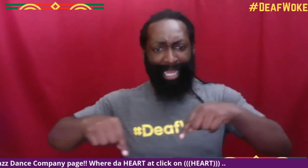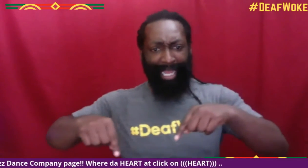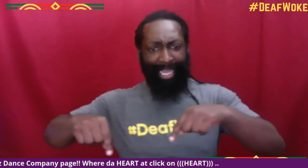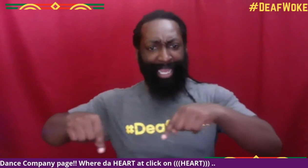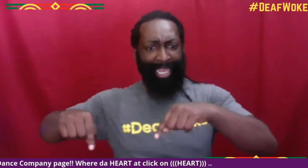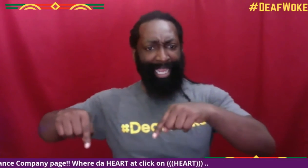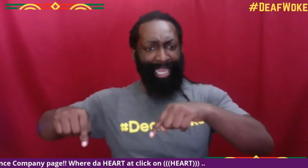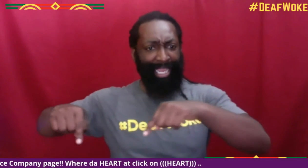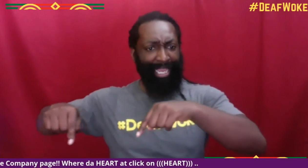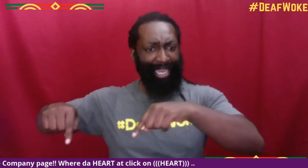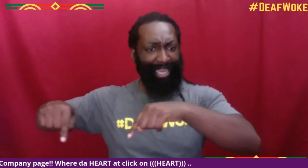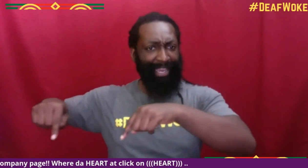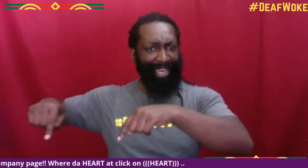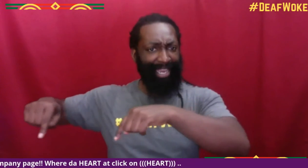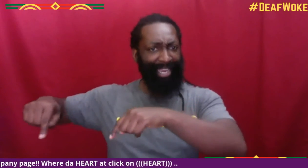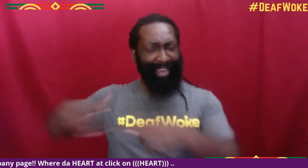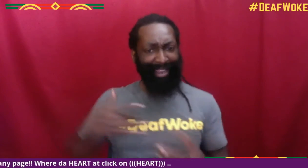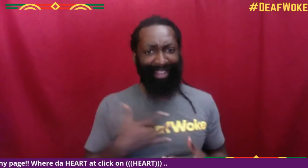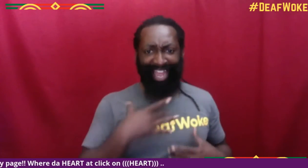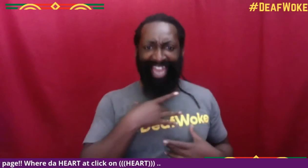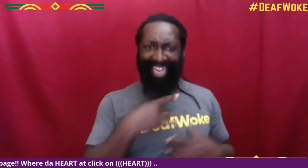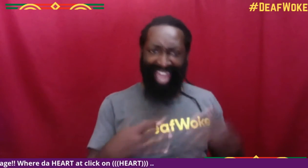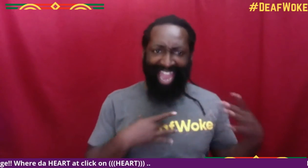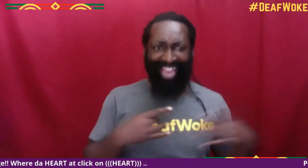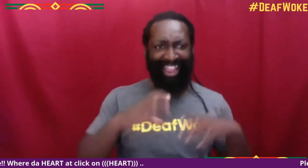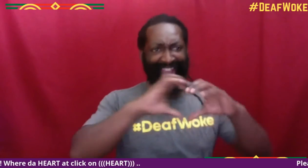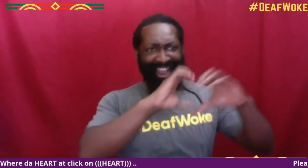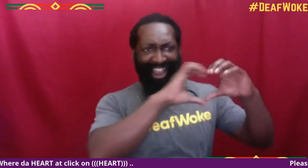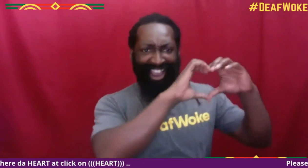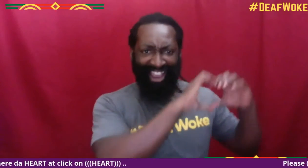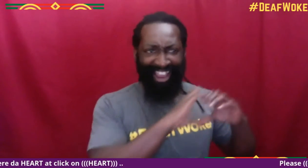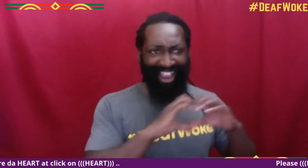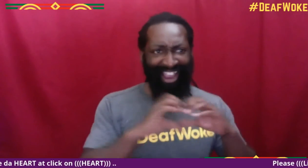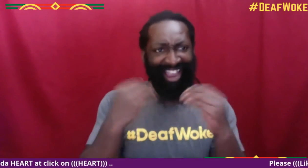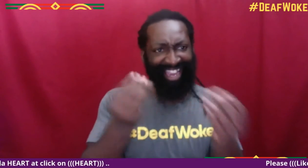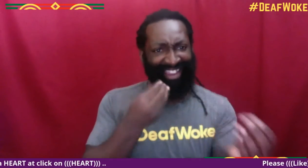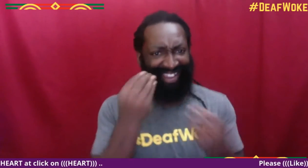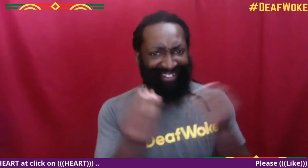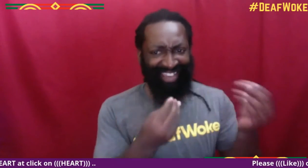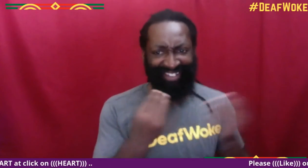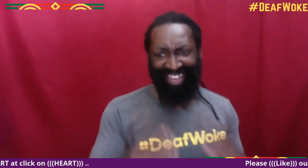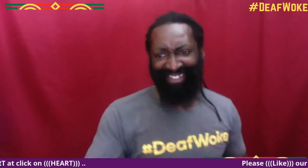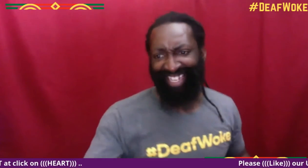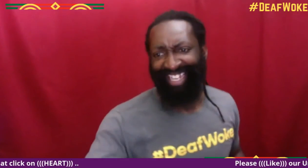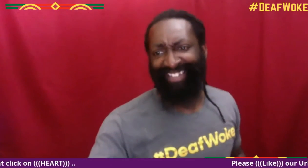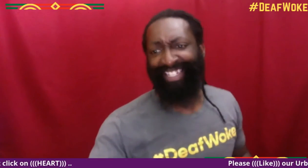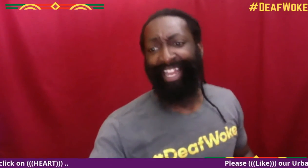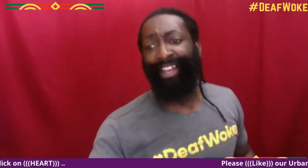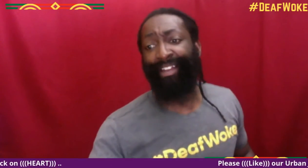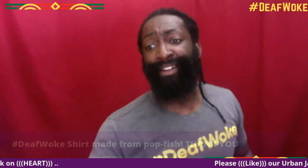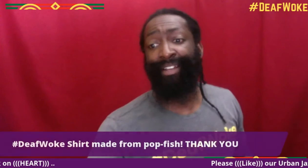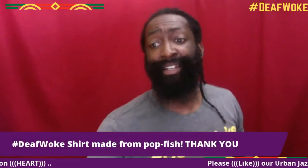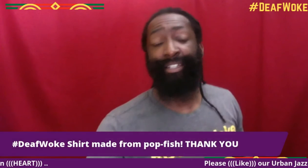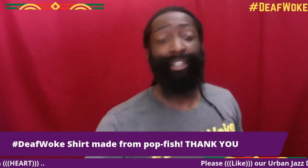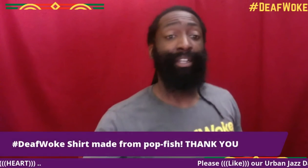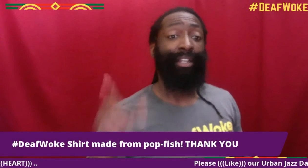Let me see them clicks. Click, click, click, click, click. Come on, come on, let me get those hearts. Come on, give me the hearts, give me a hearts.